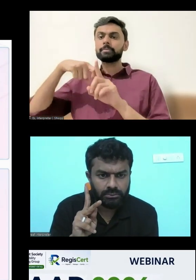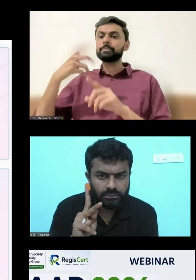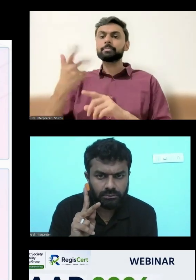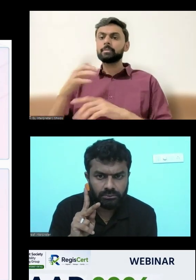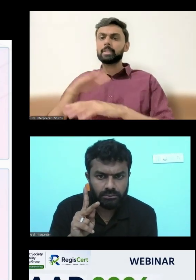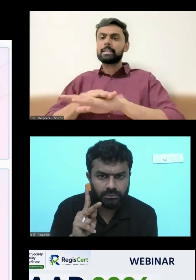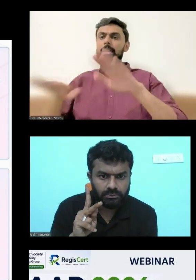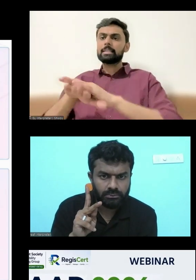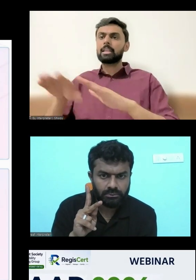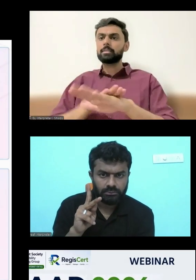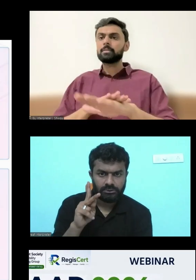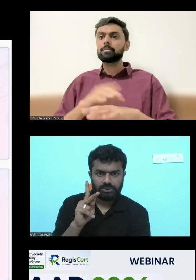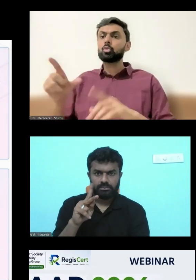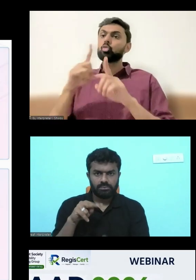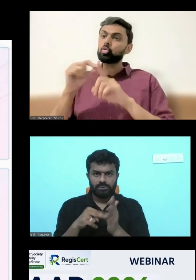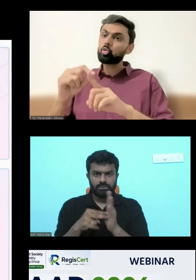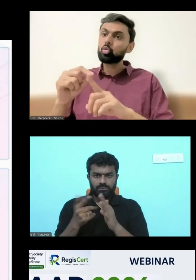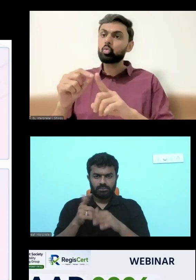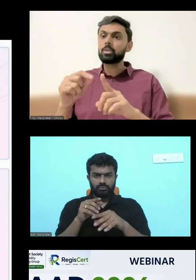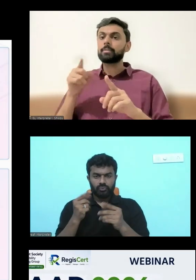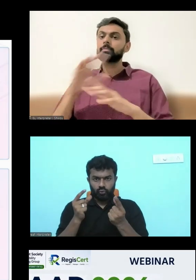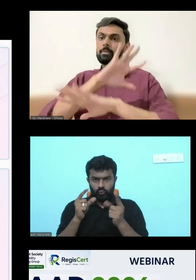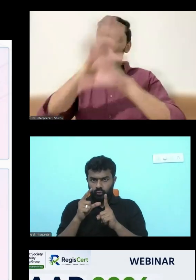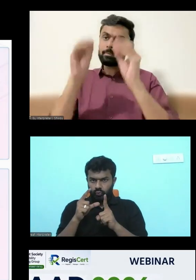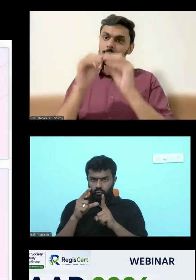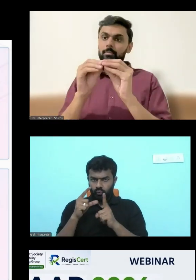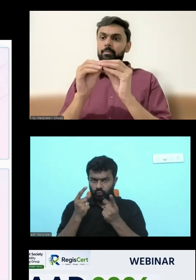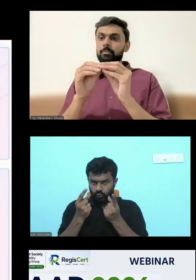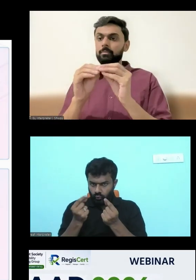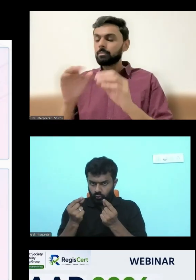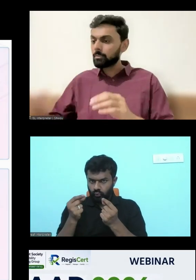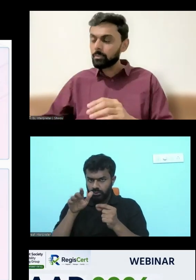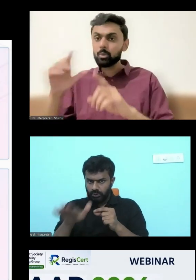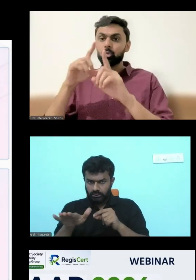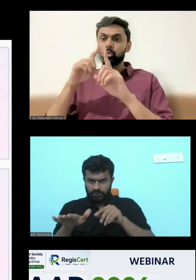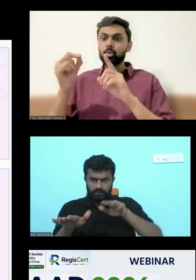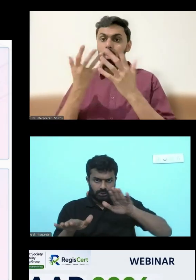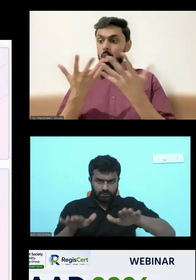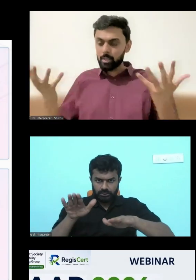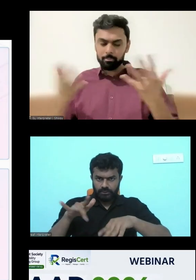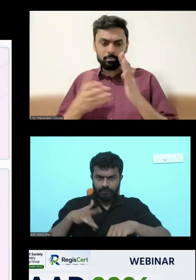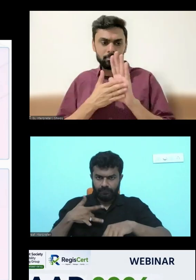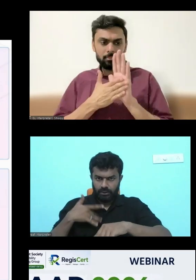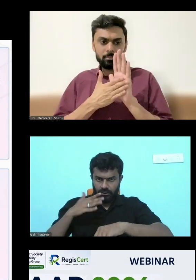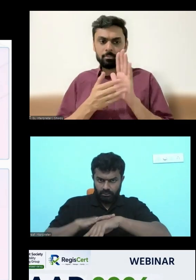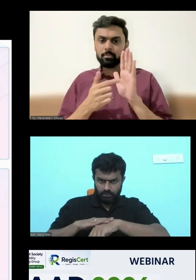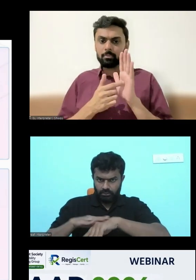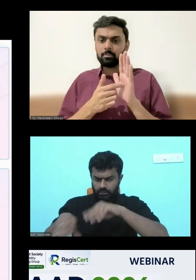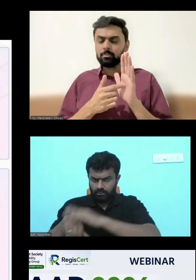That incorporates the haptic feedback from devices. We can use interactive. Whiteboards.